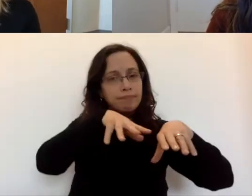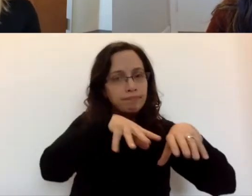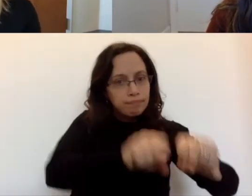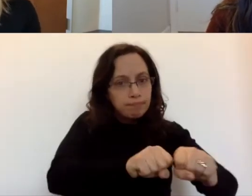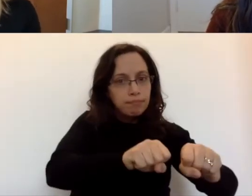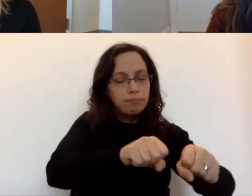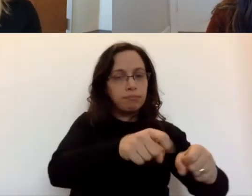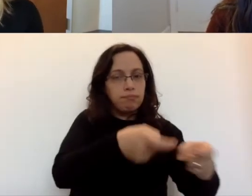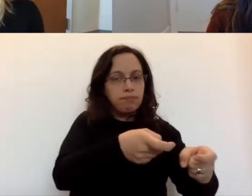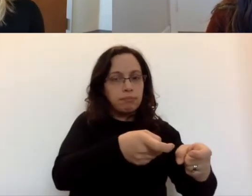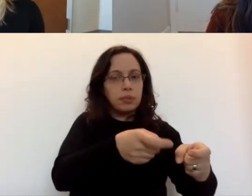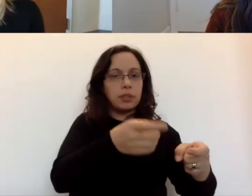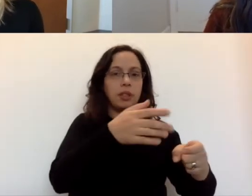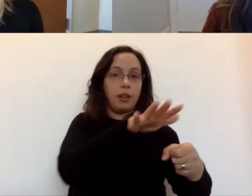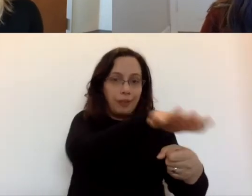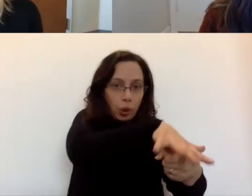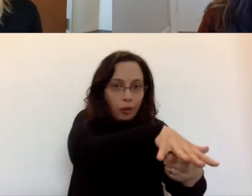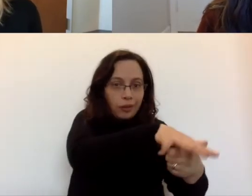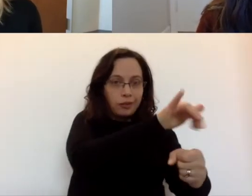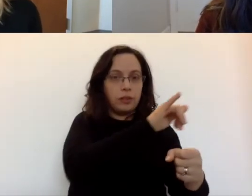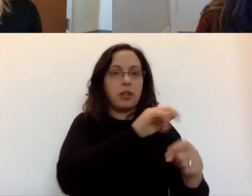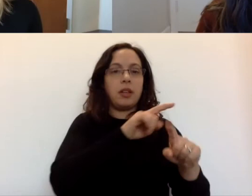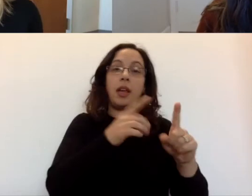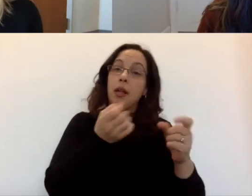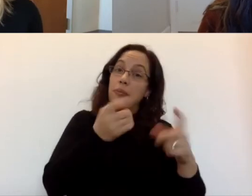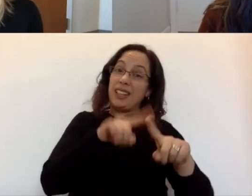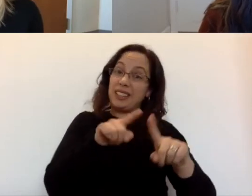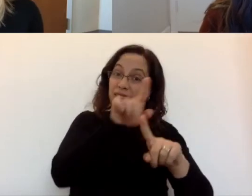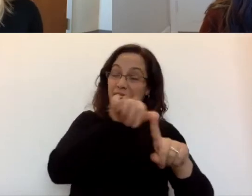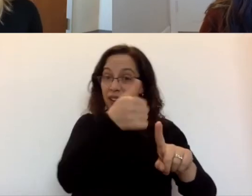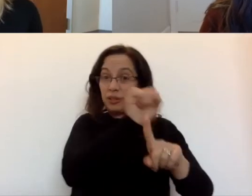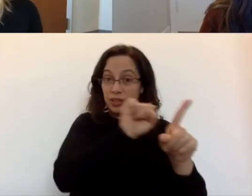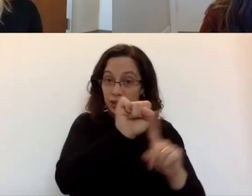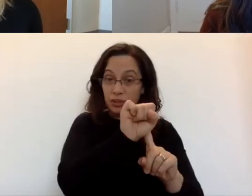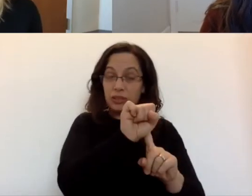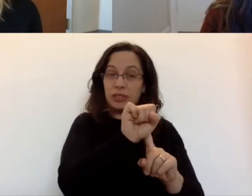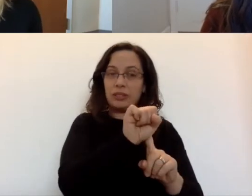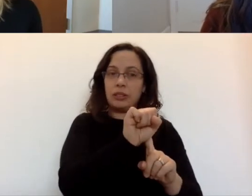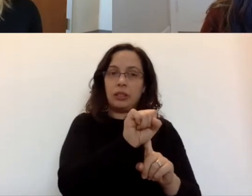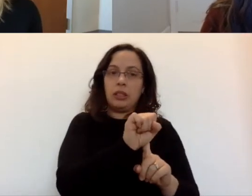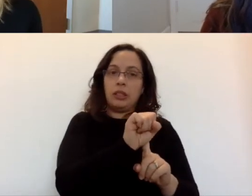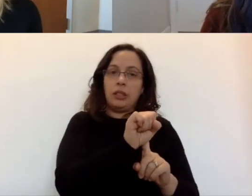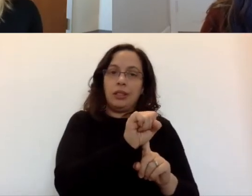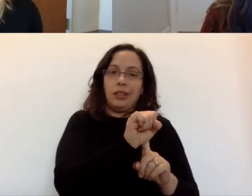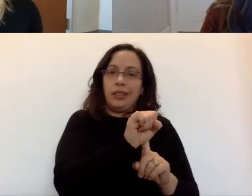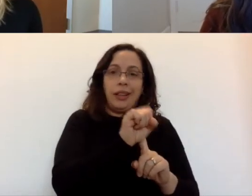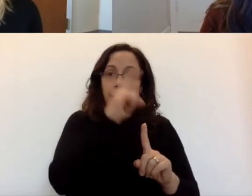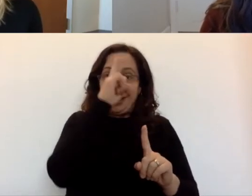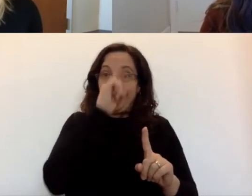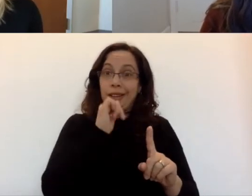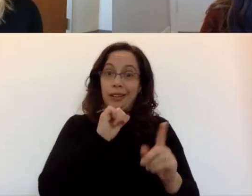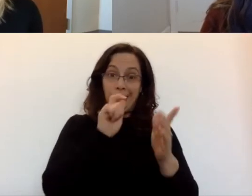the ground and then in many cases, I think this is insufficiently acknowledged in the literature that